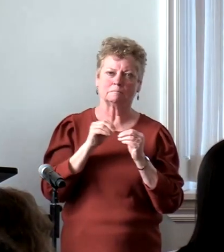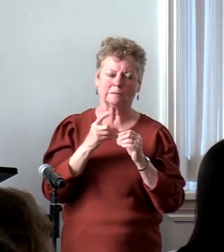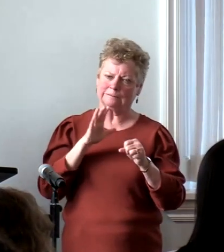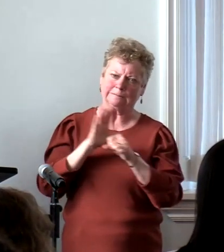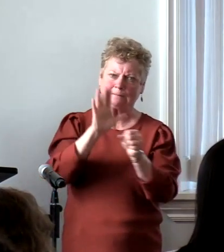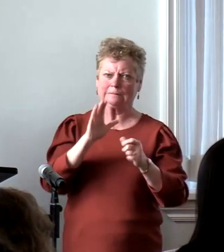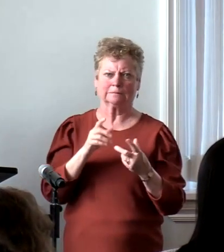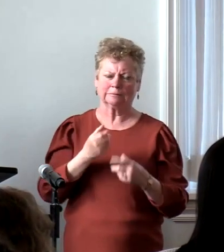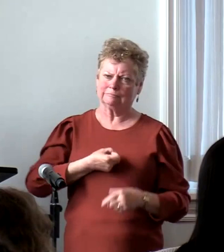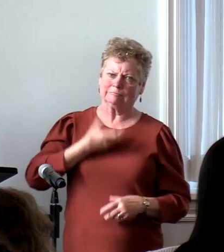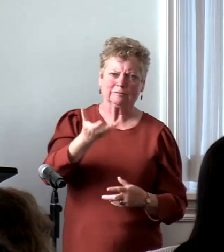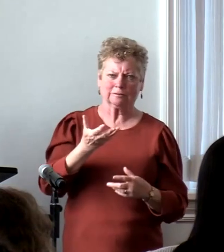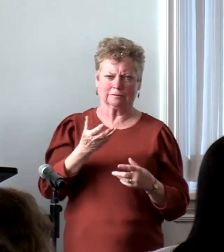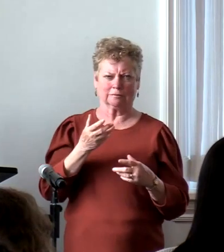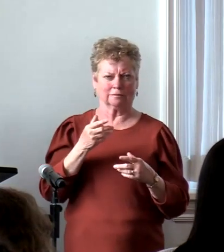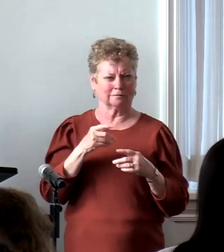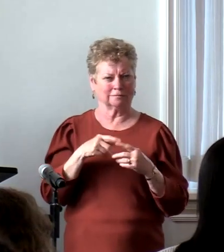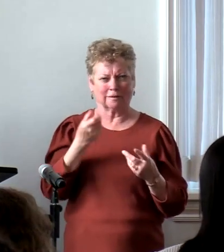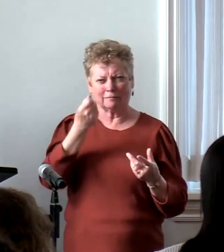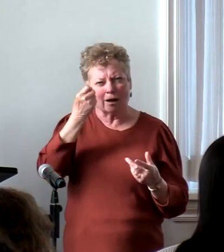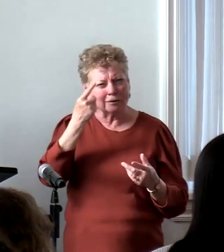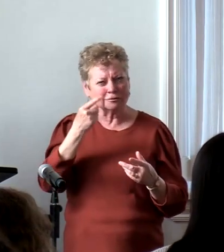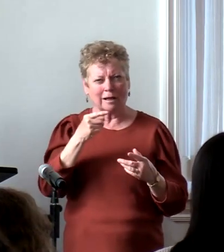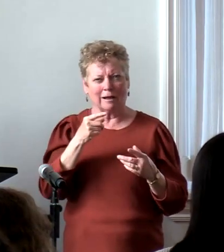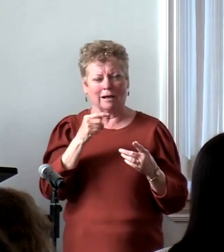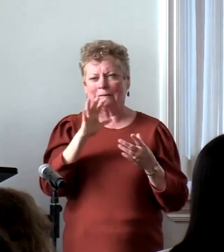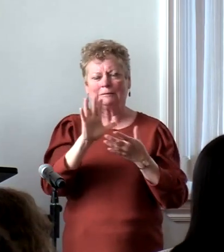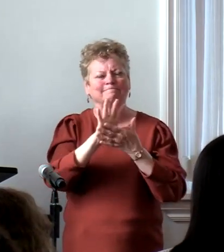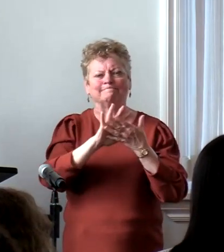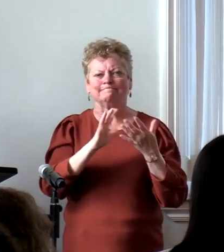and understanding the subtleties around in all of its different forms.